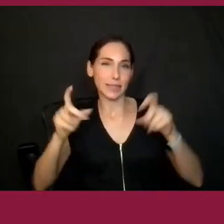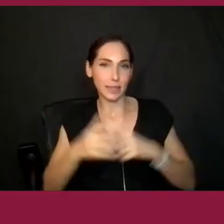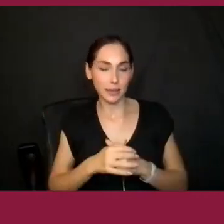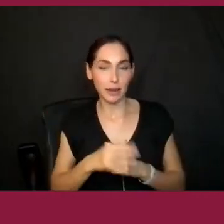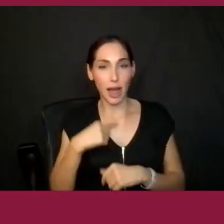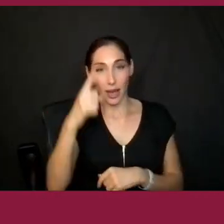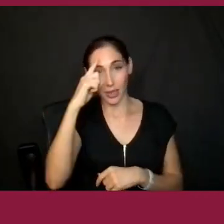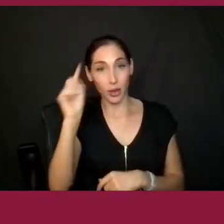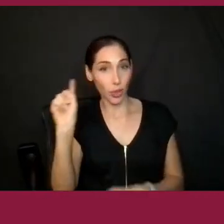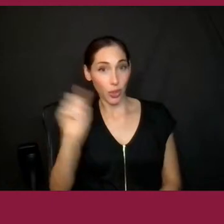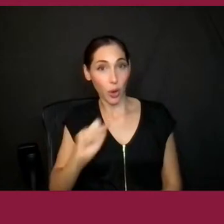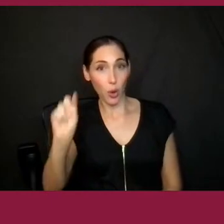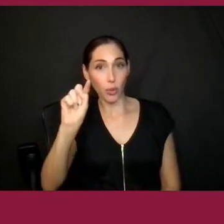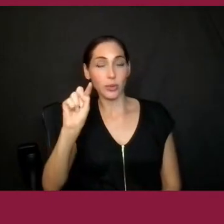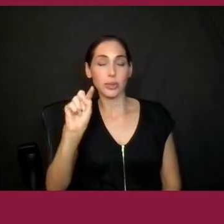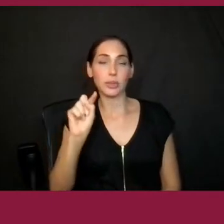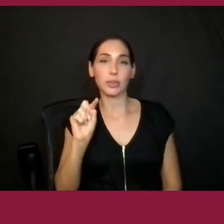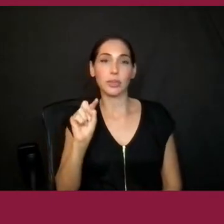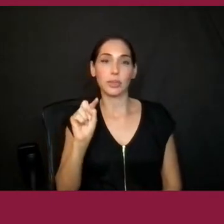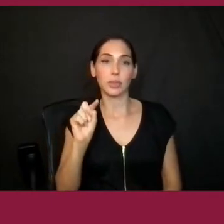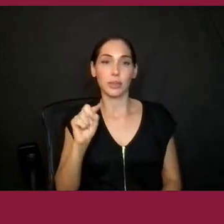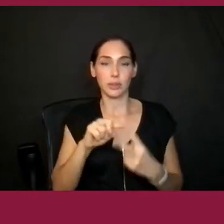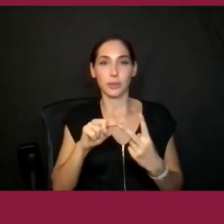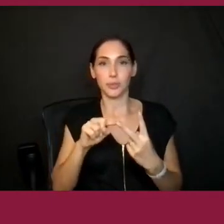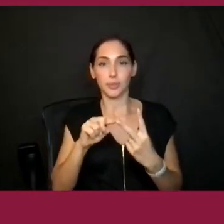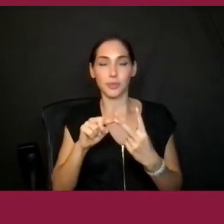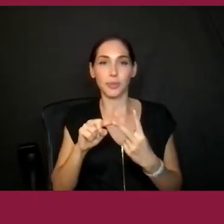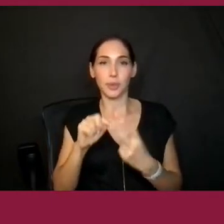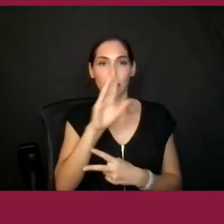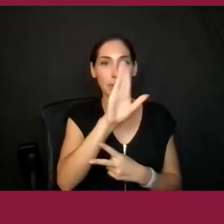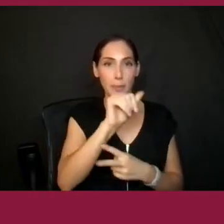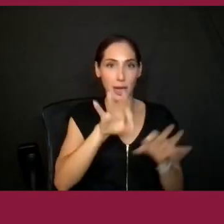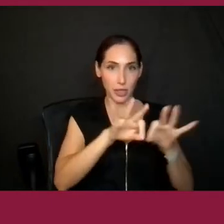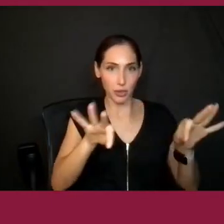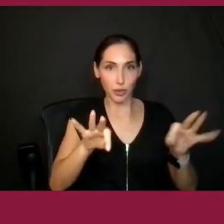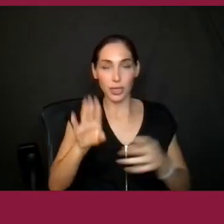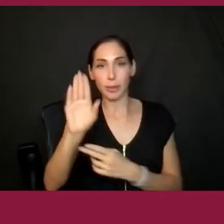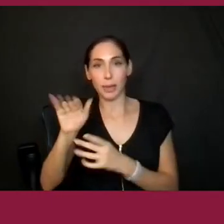two of the most consequential bills that we've seen at the